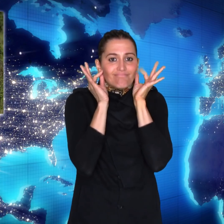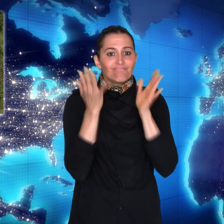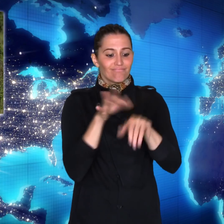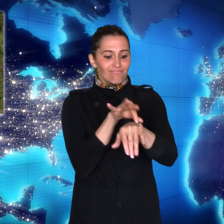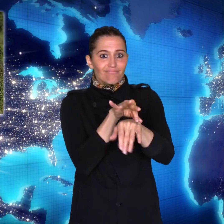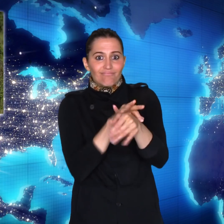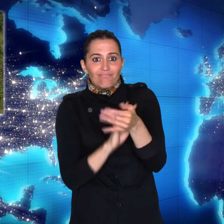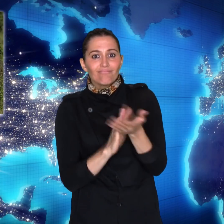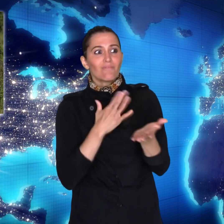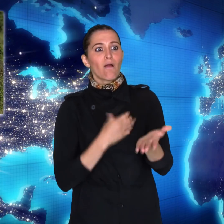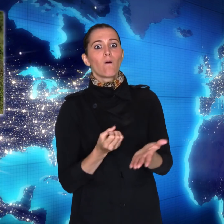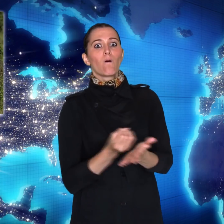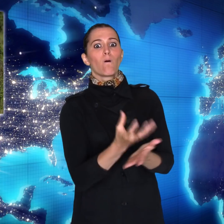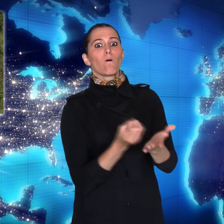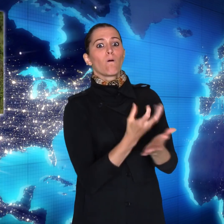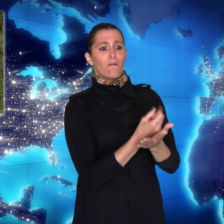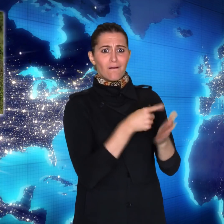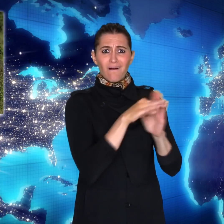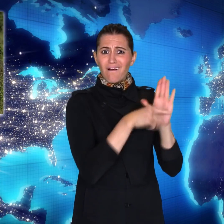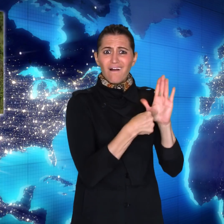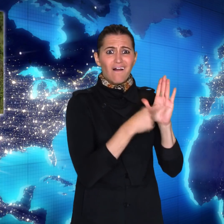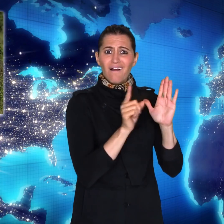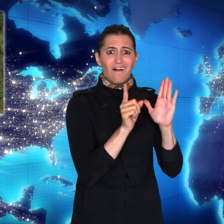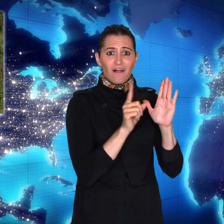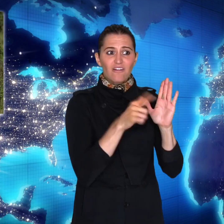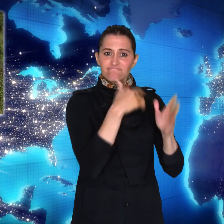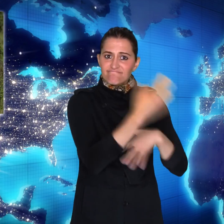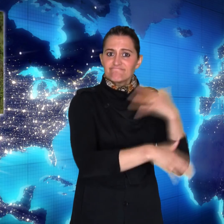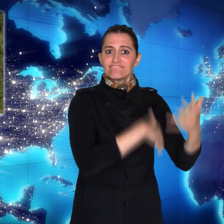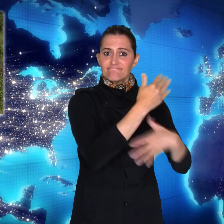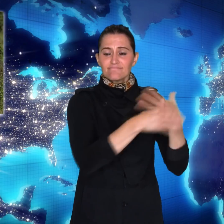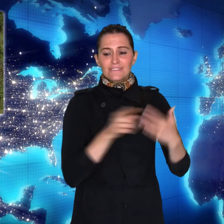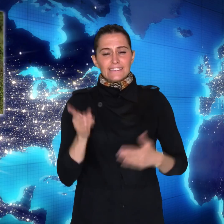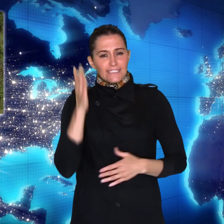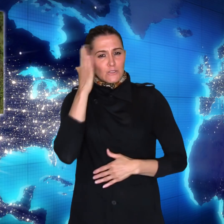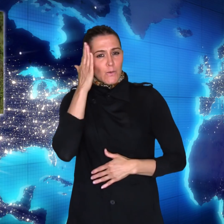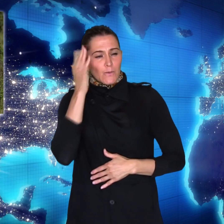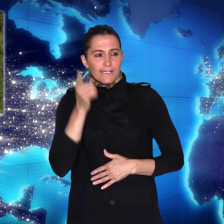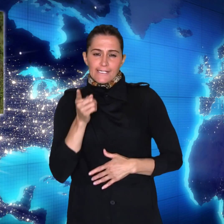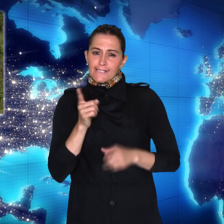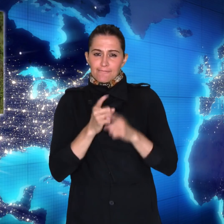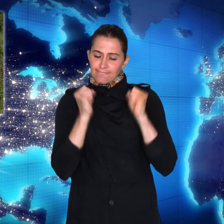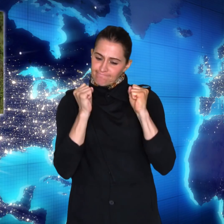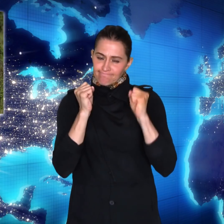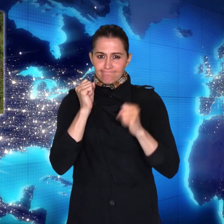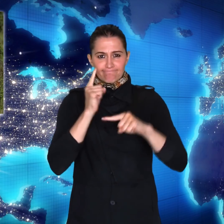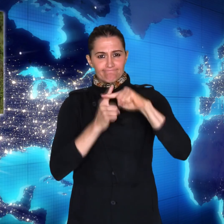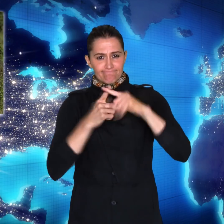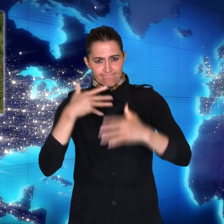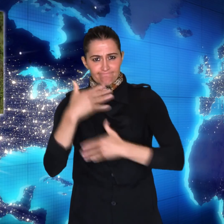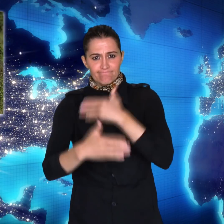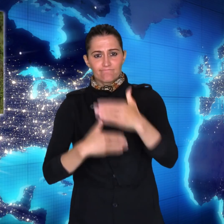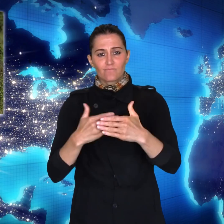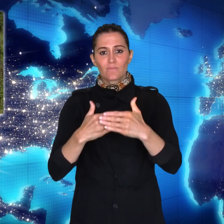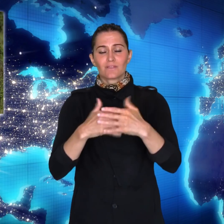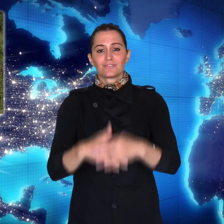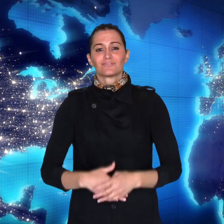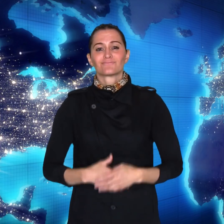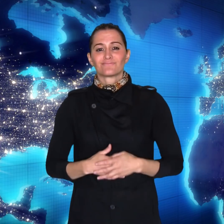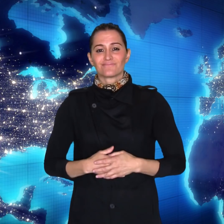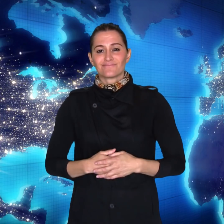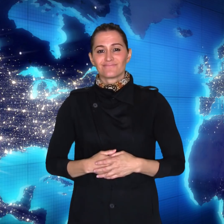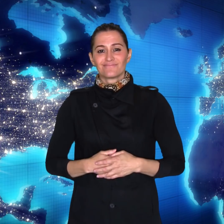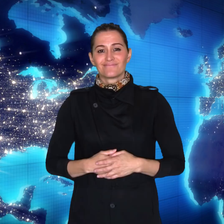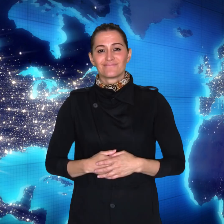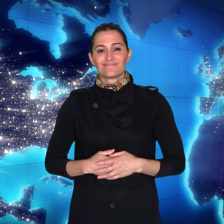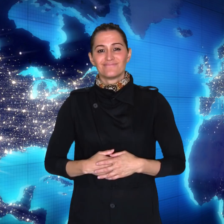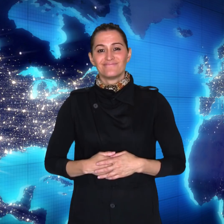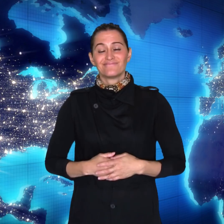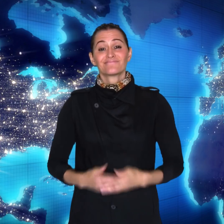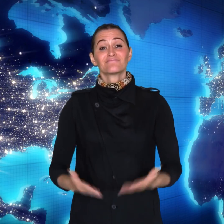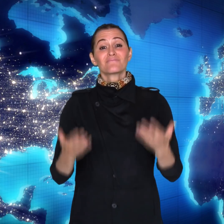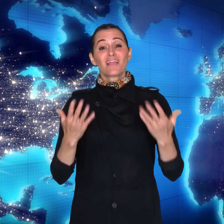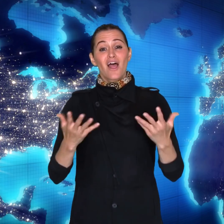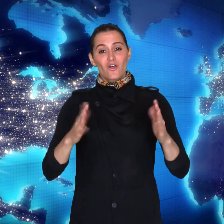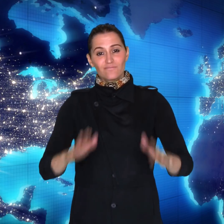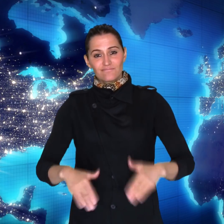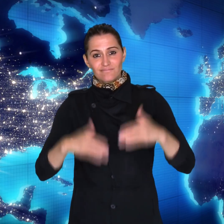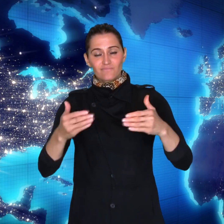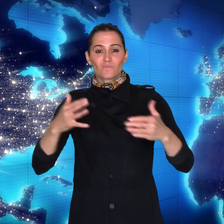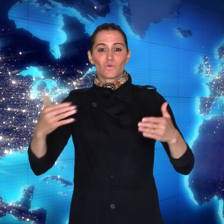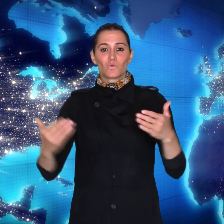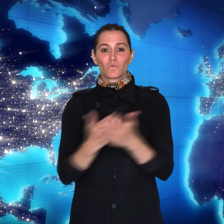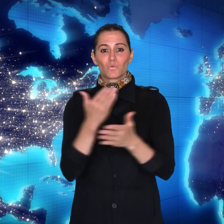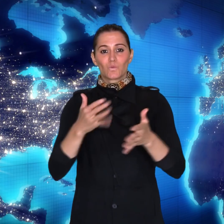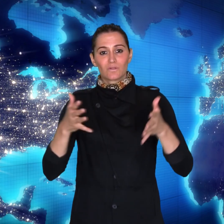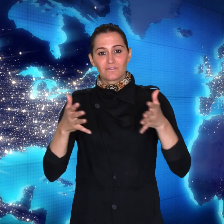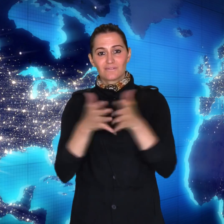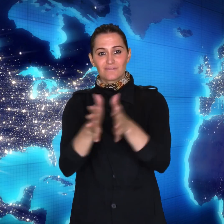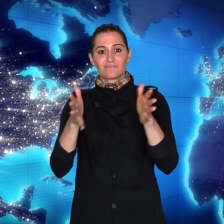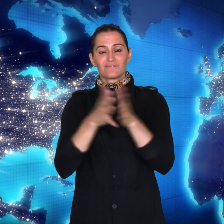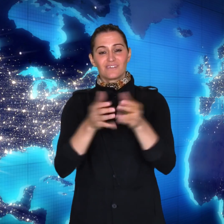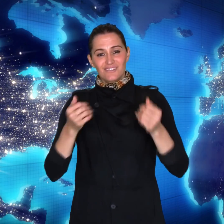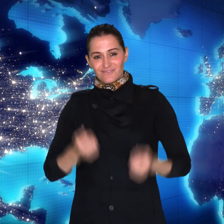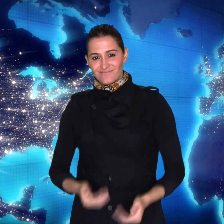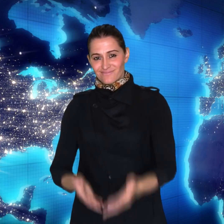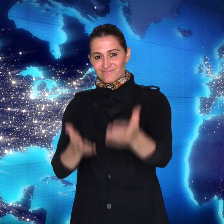Now, let’s go to next story.